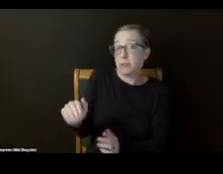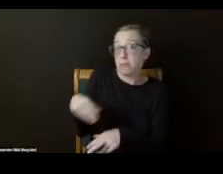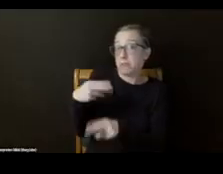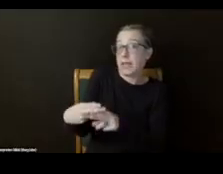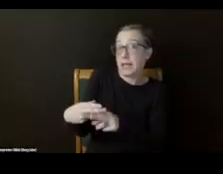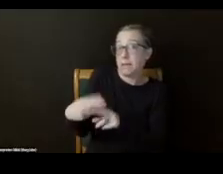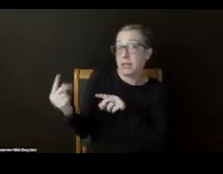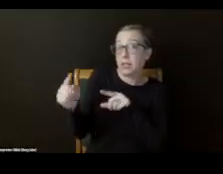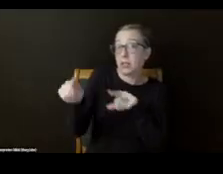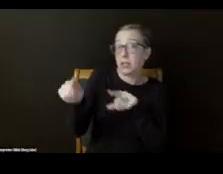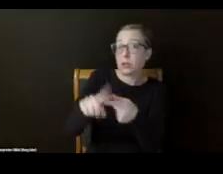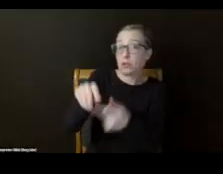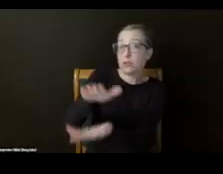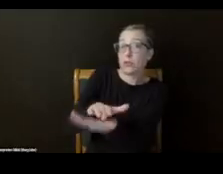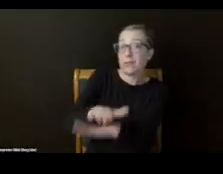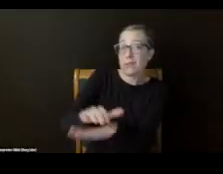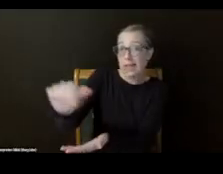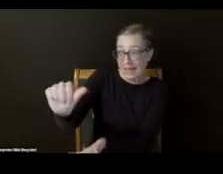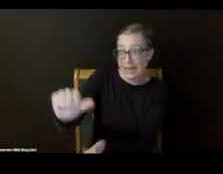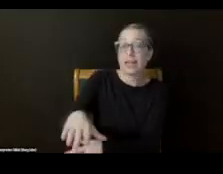preschool and she has Apert syndrome.